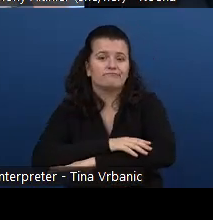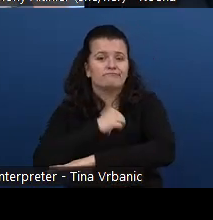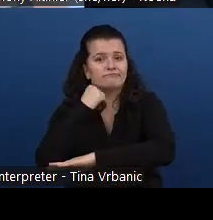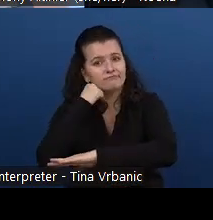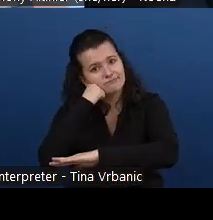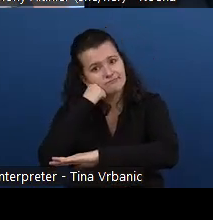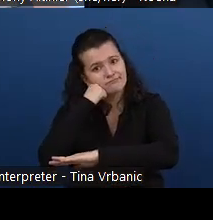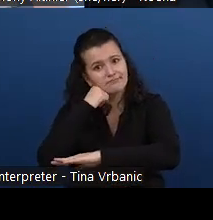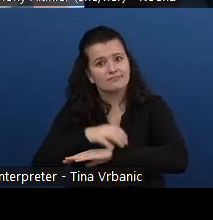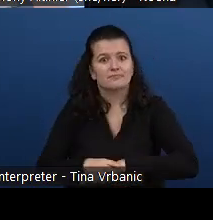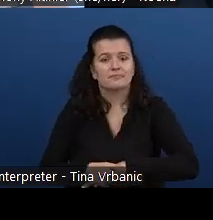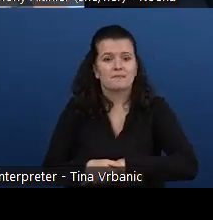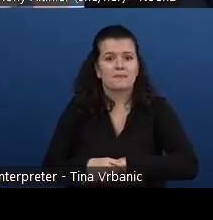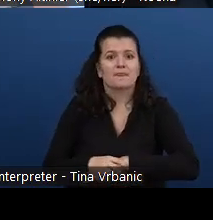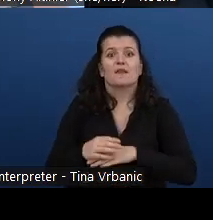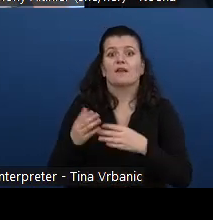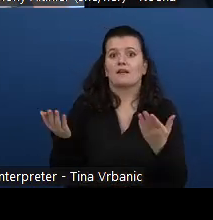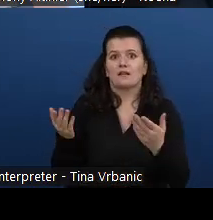of course, he had depression.